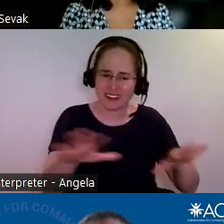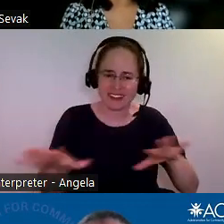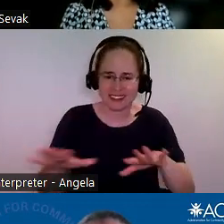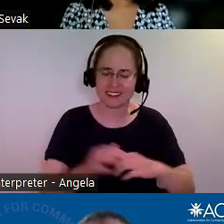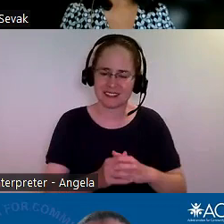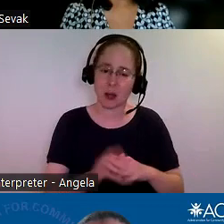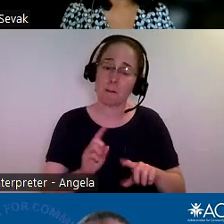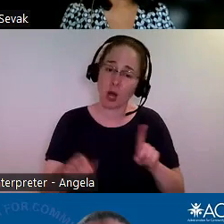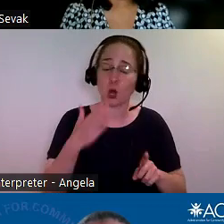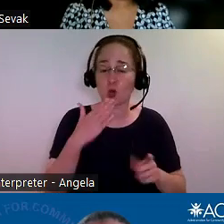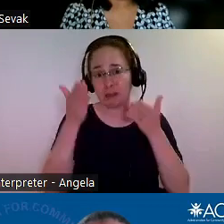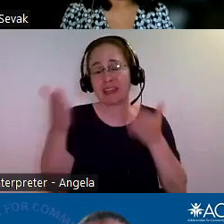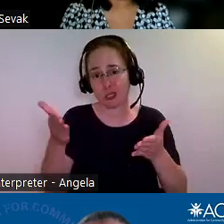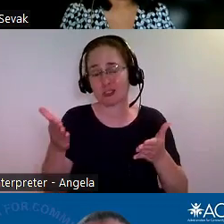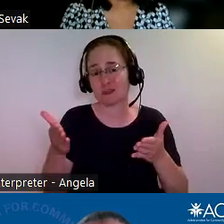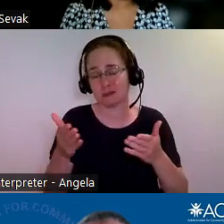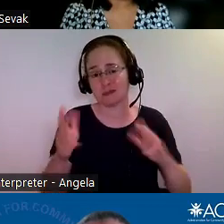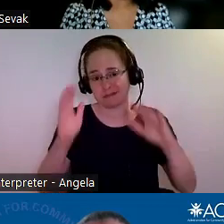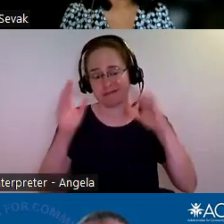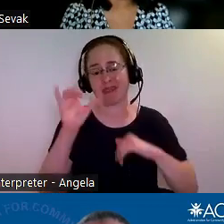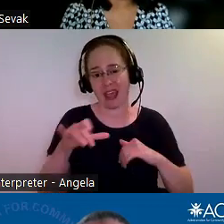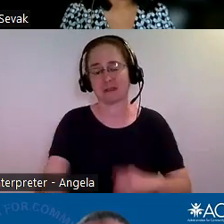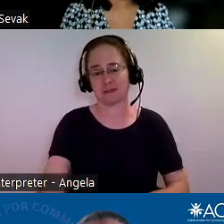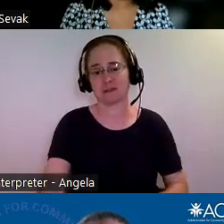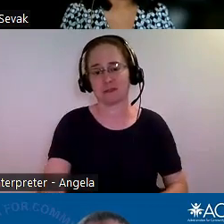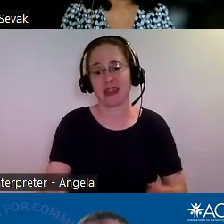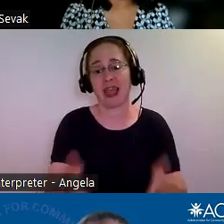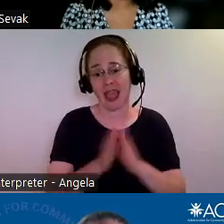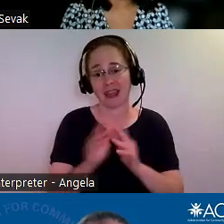a good recommendation to be mindful of that and ask individuals about their preferences.